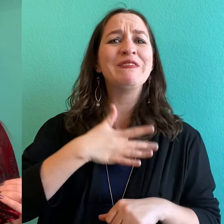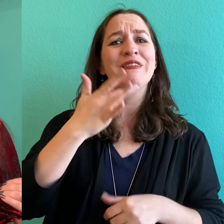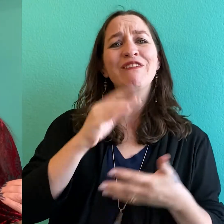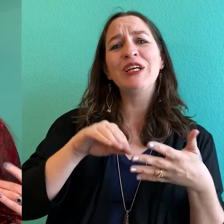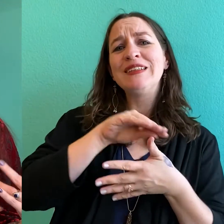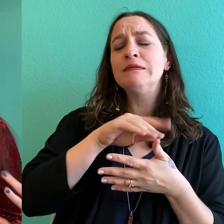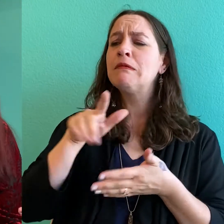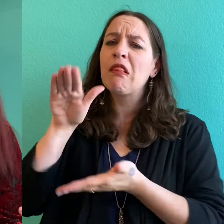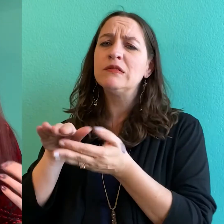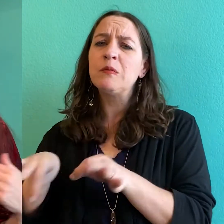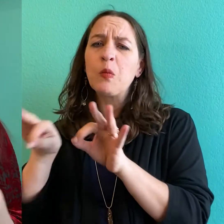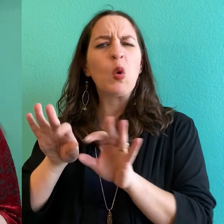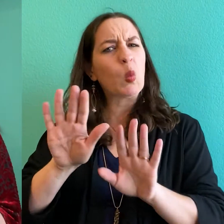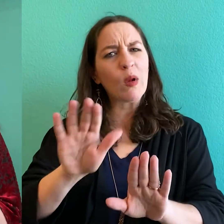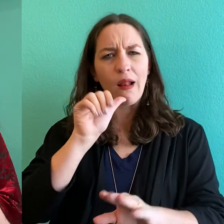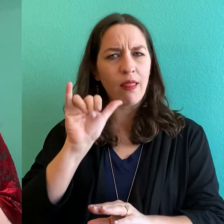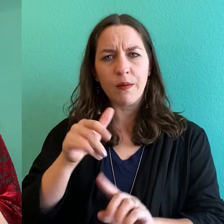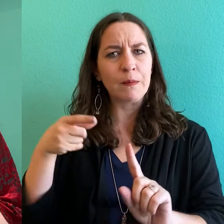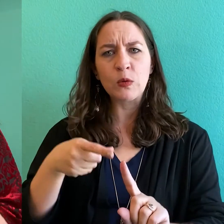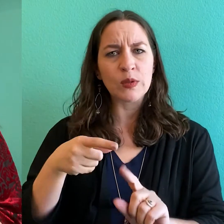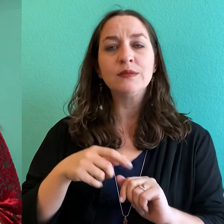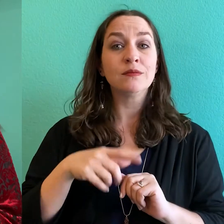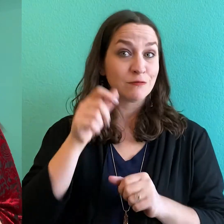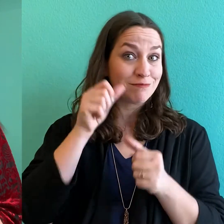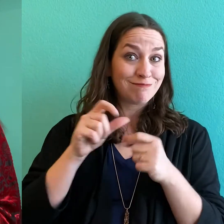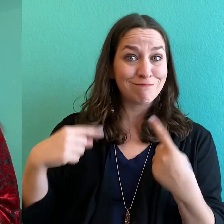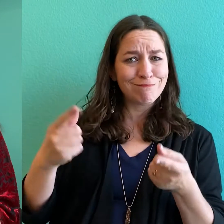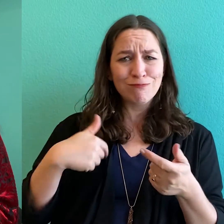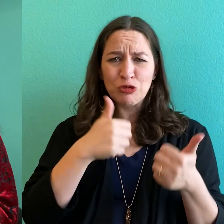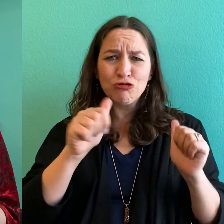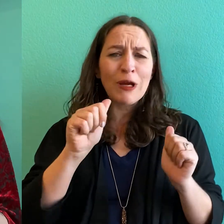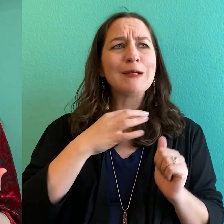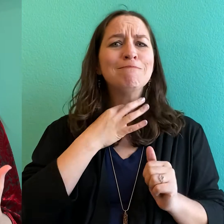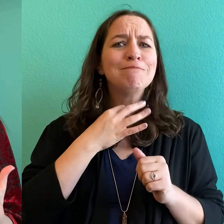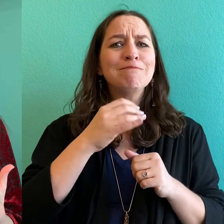of best to worst or most important to least important, but in keeping with our